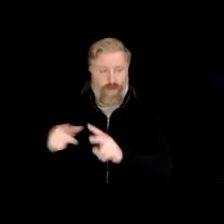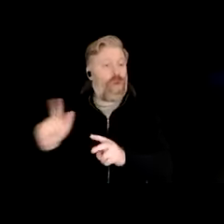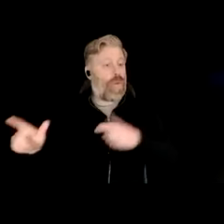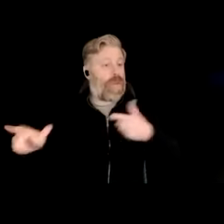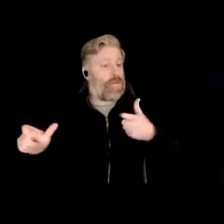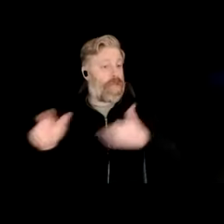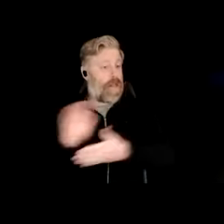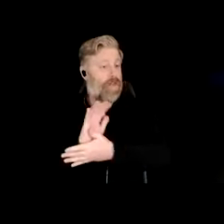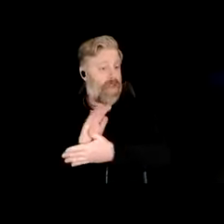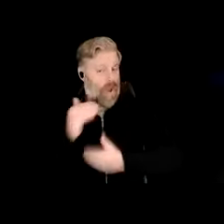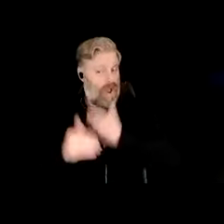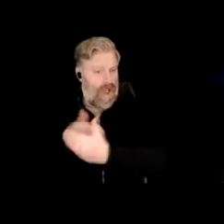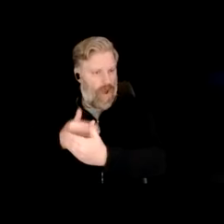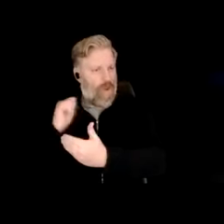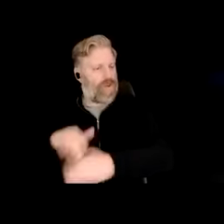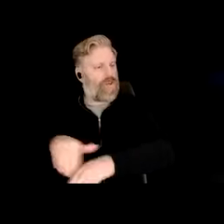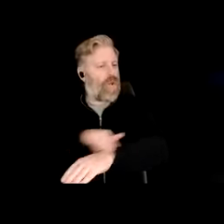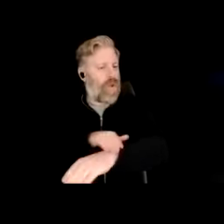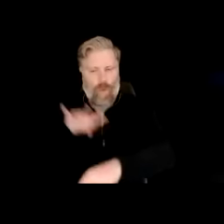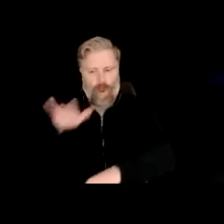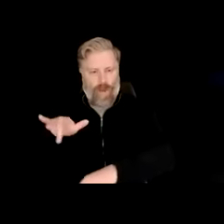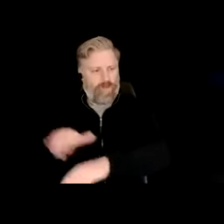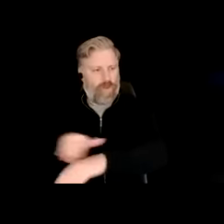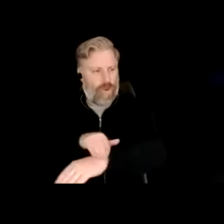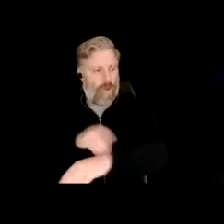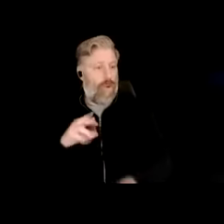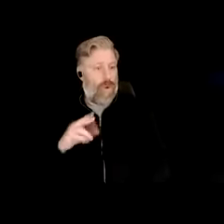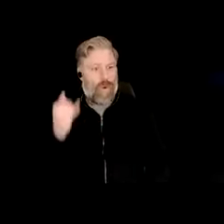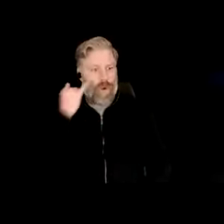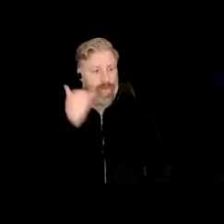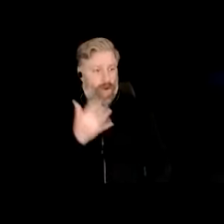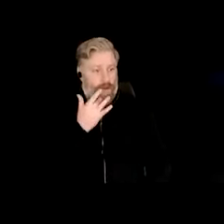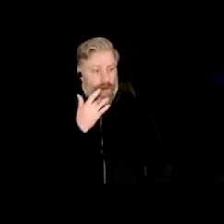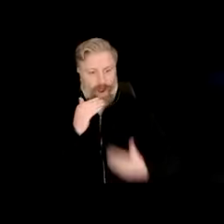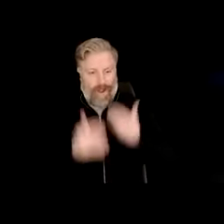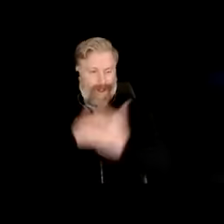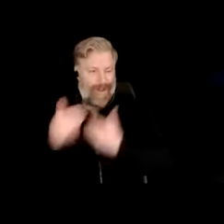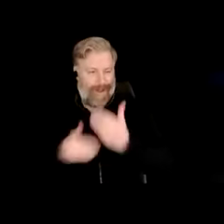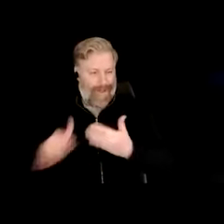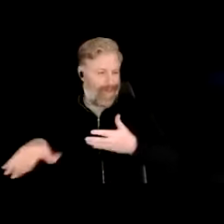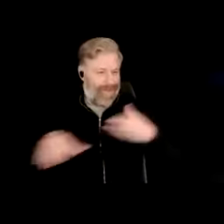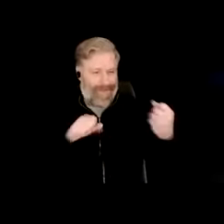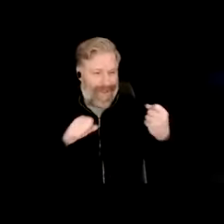if that helps you better absorb the information, or speed it up if you like the high-pitched chipmunk voice.